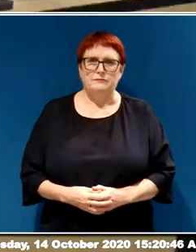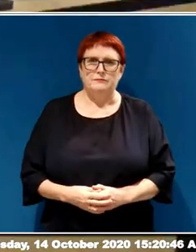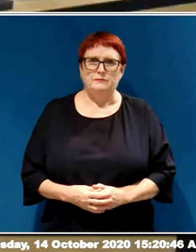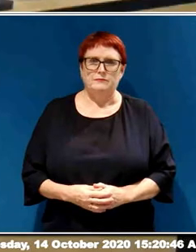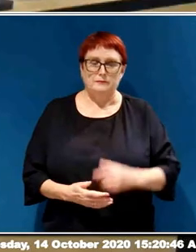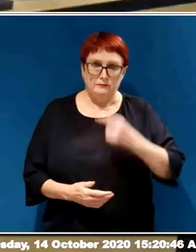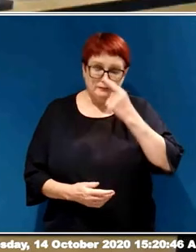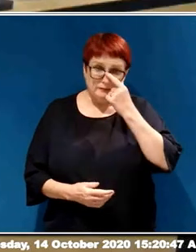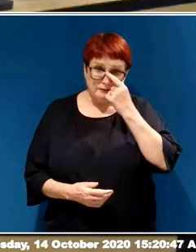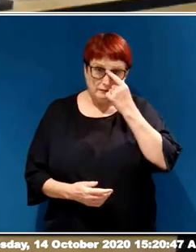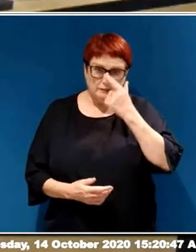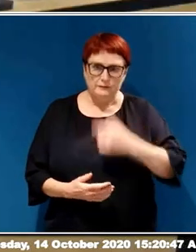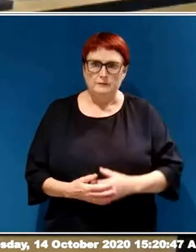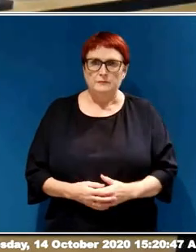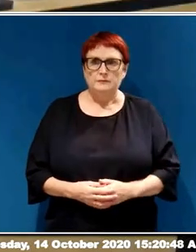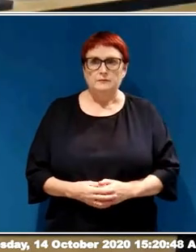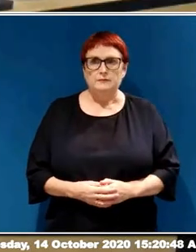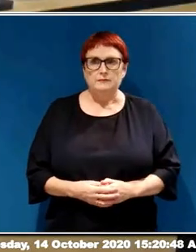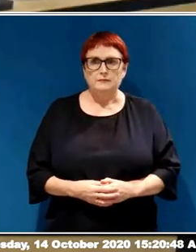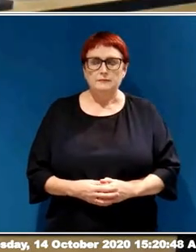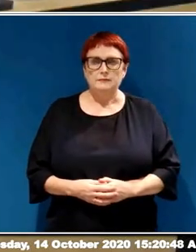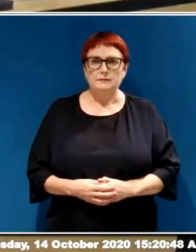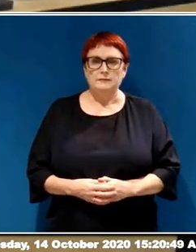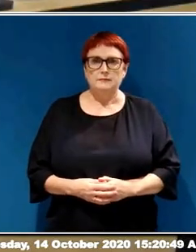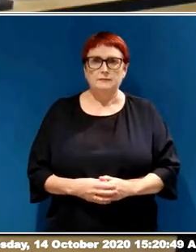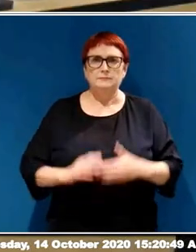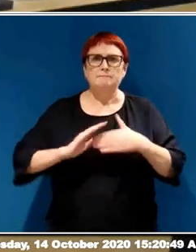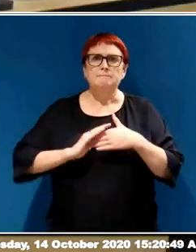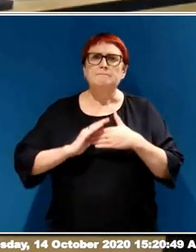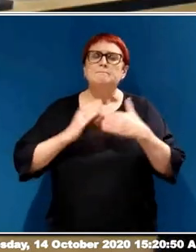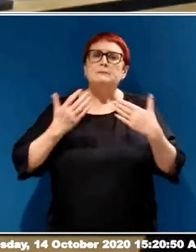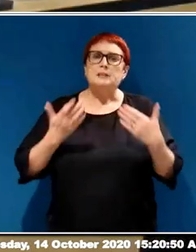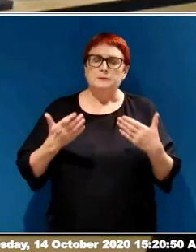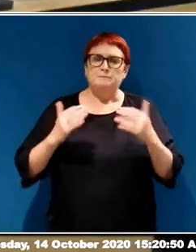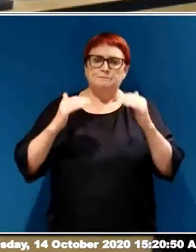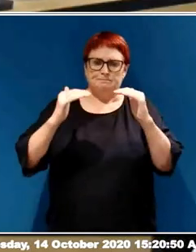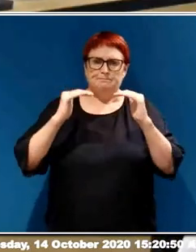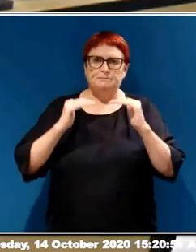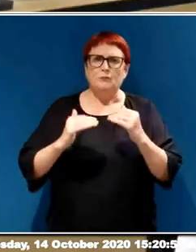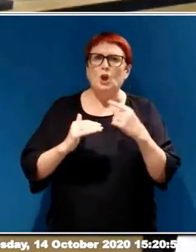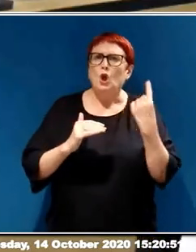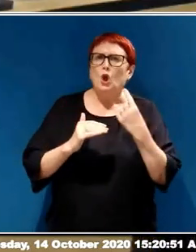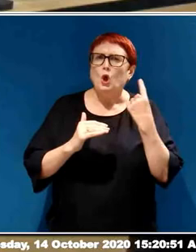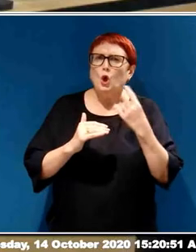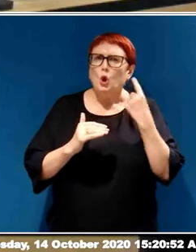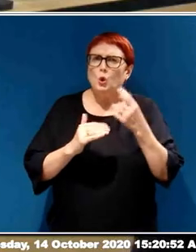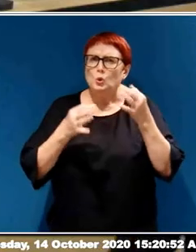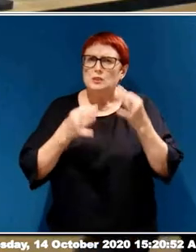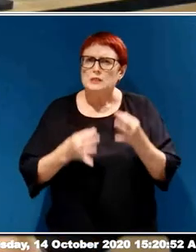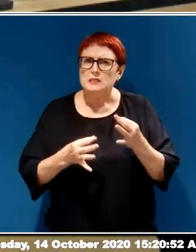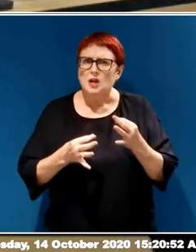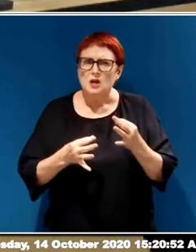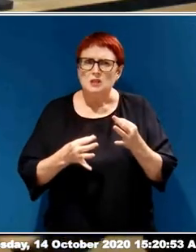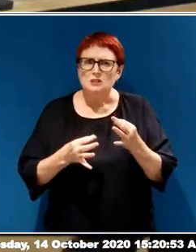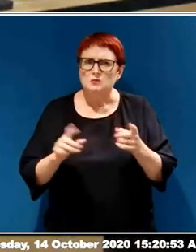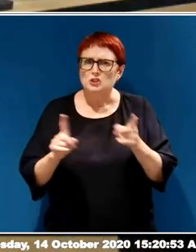Can we turn now to who identifies changes to the curriculum, please. Can I ask a question about that? Certainly, of course.